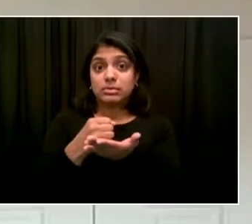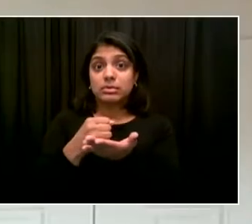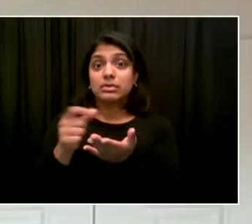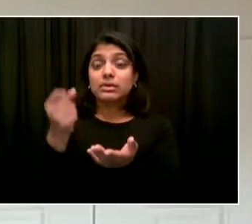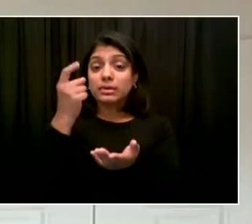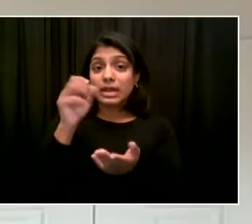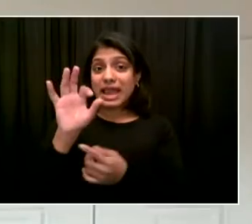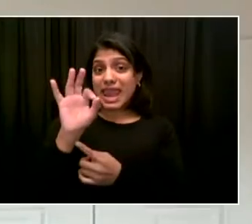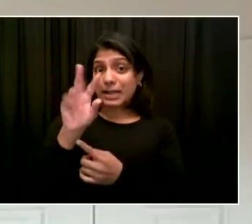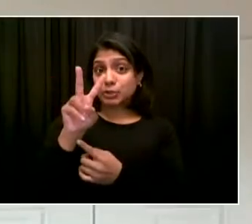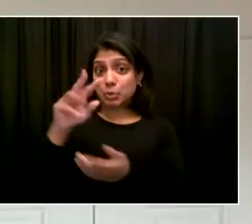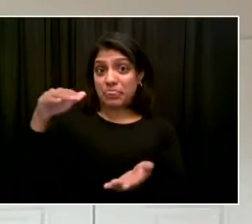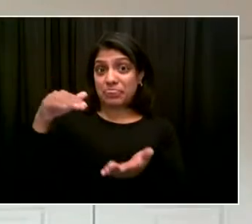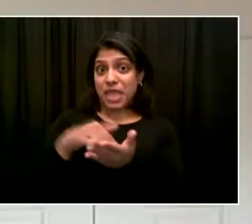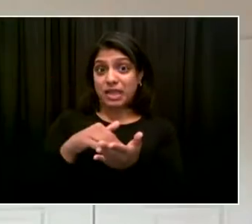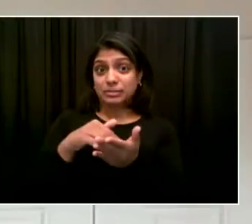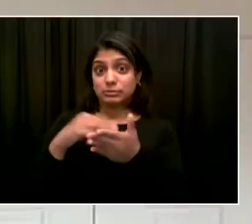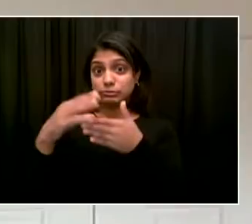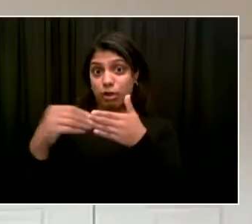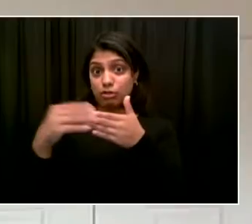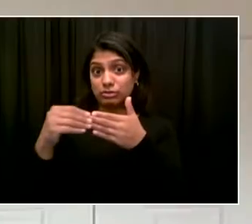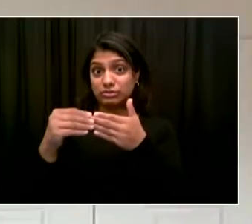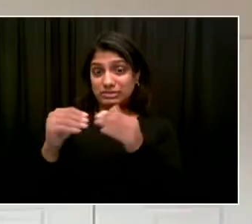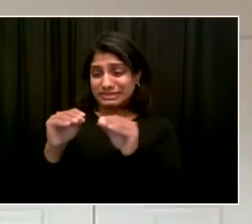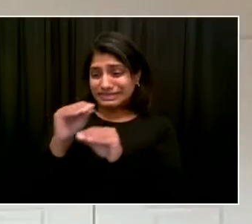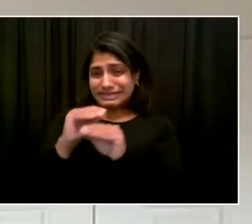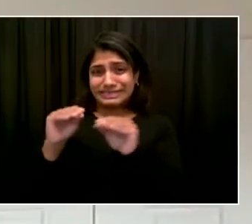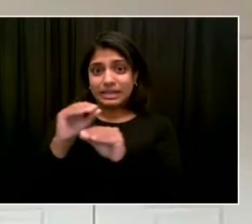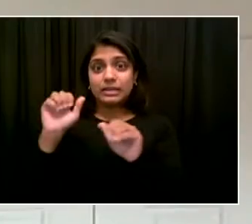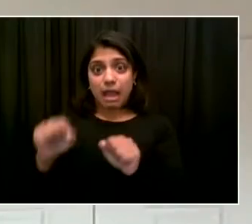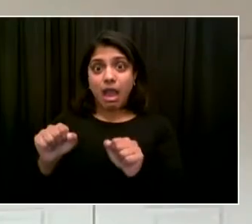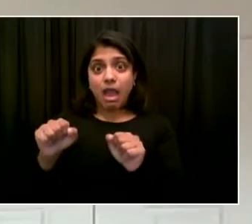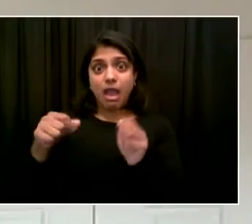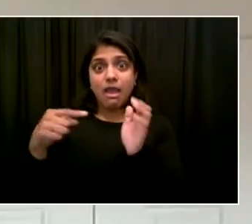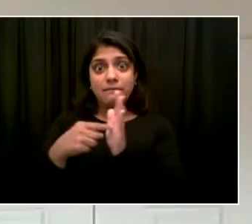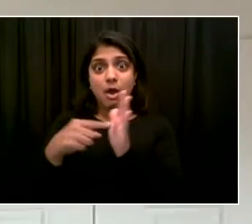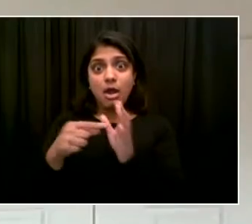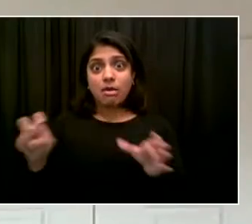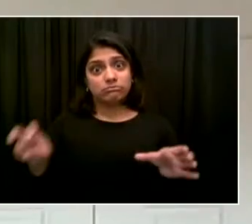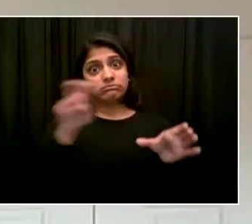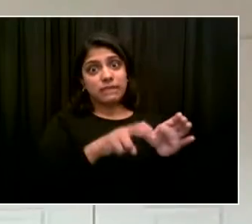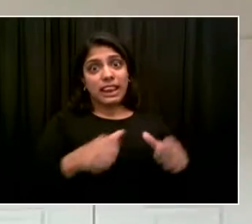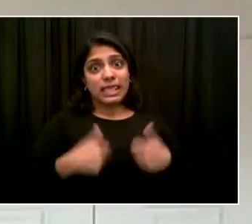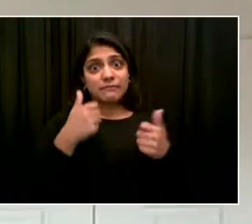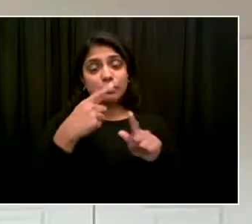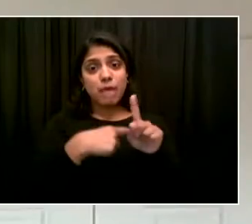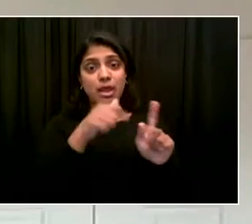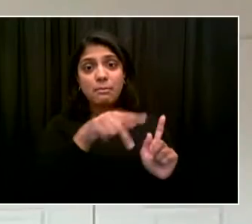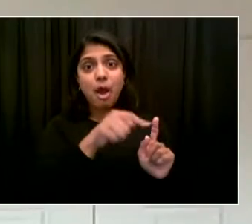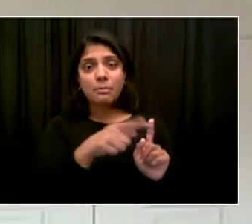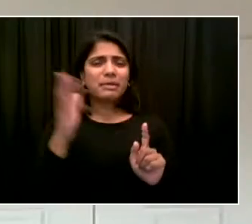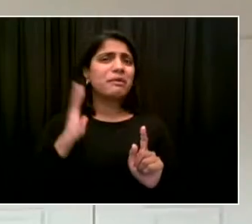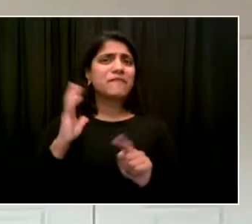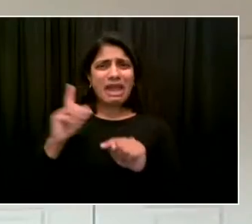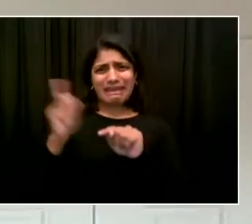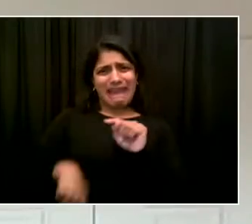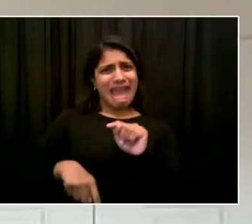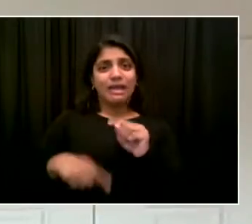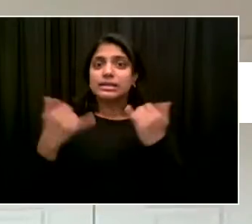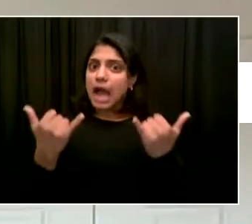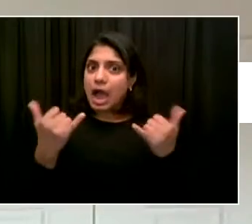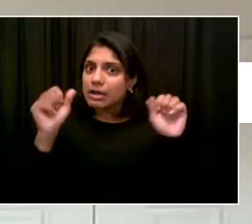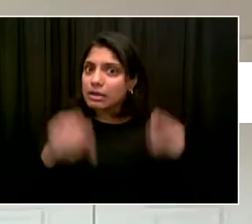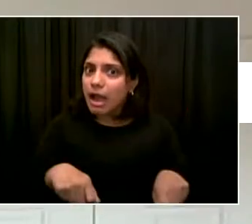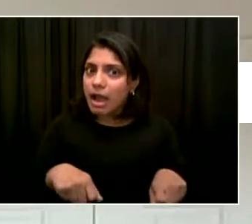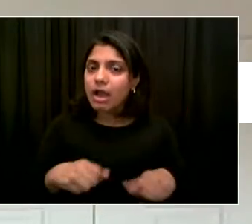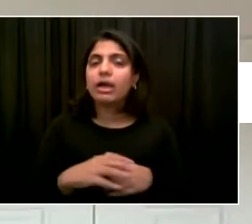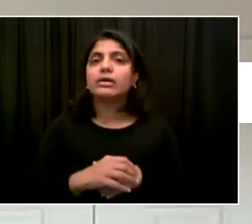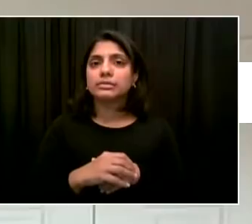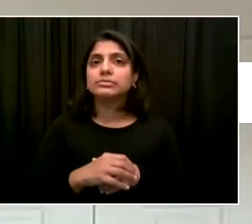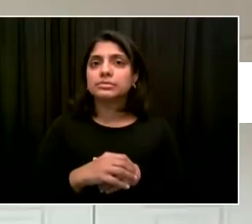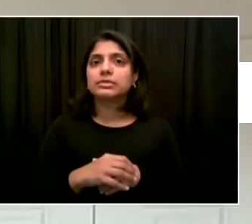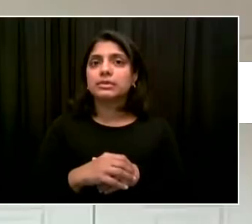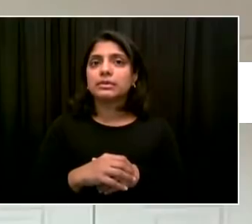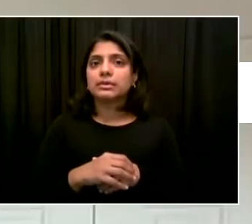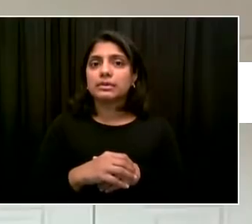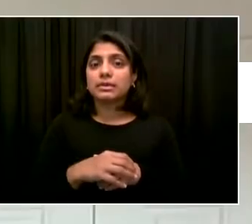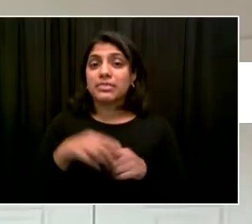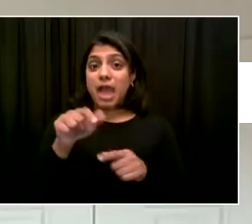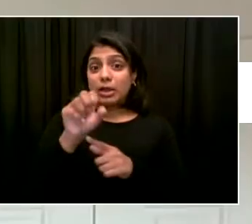ABLE TO LIVE IN